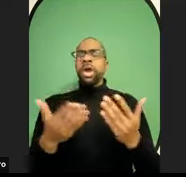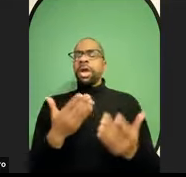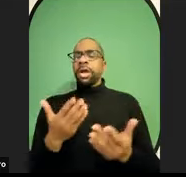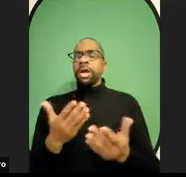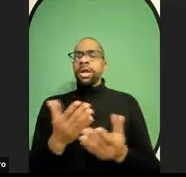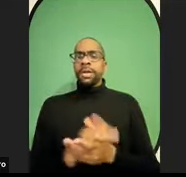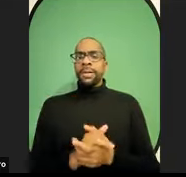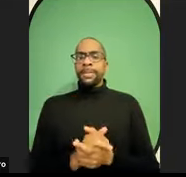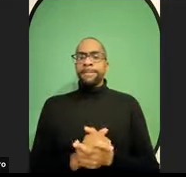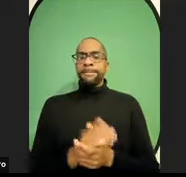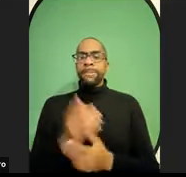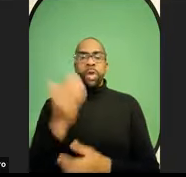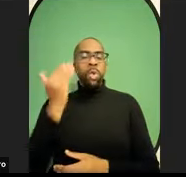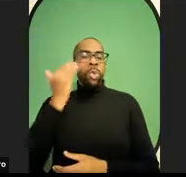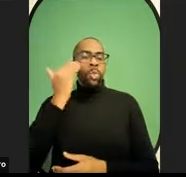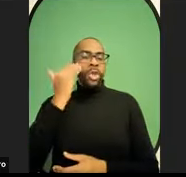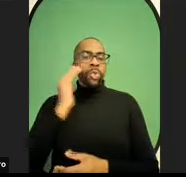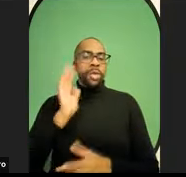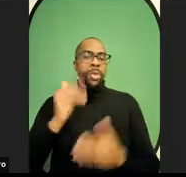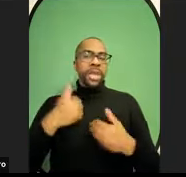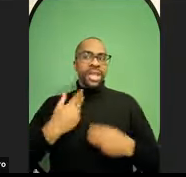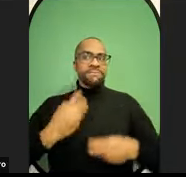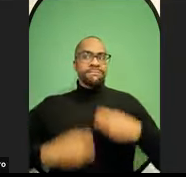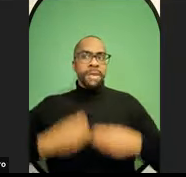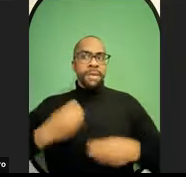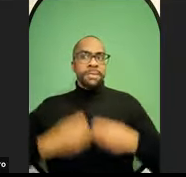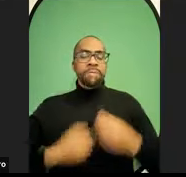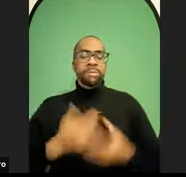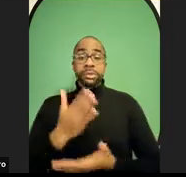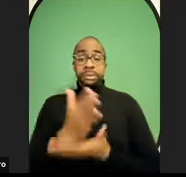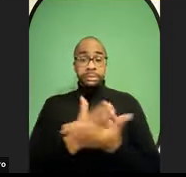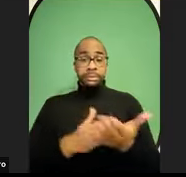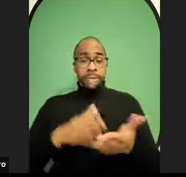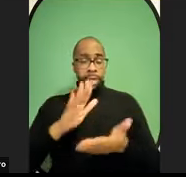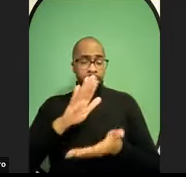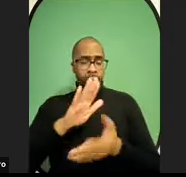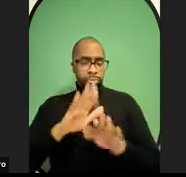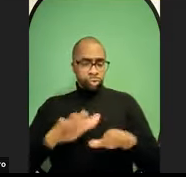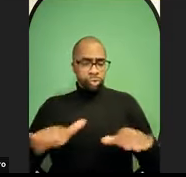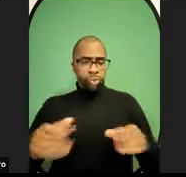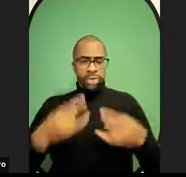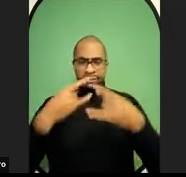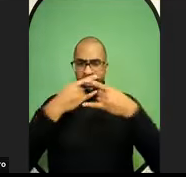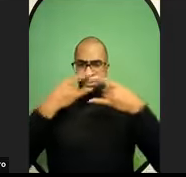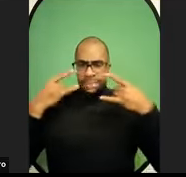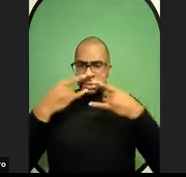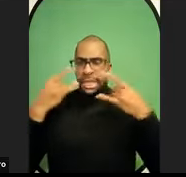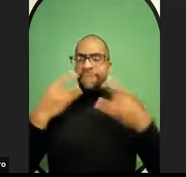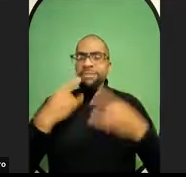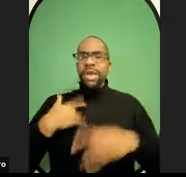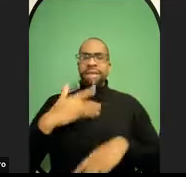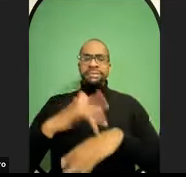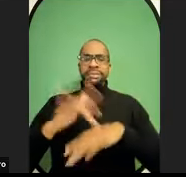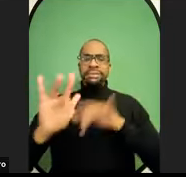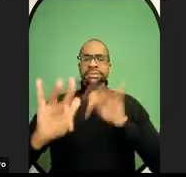or. what have you. We knew that there was going to be issues especially with children with sensory issues.